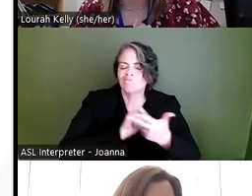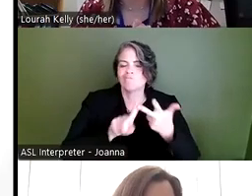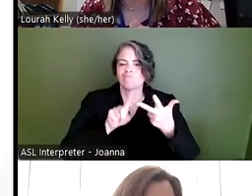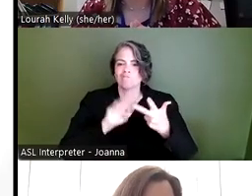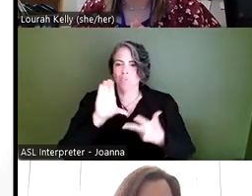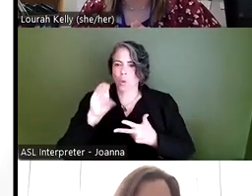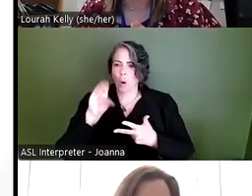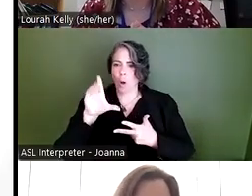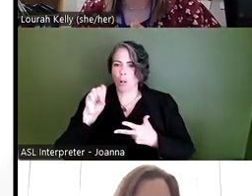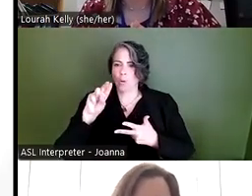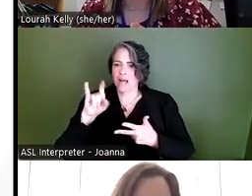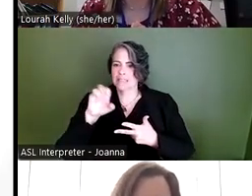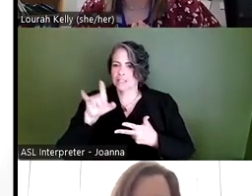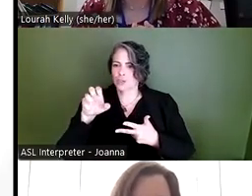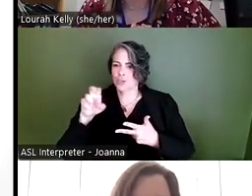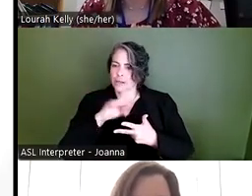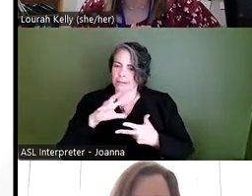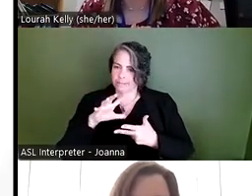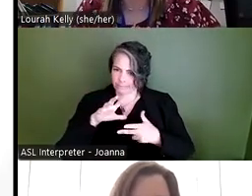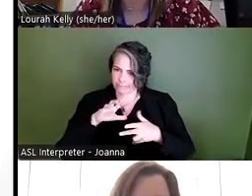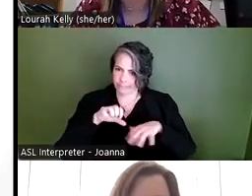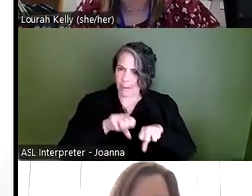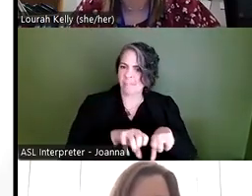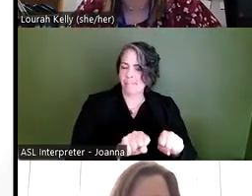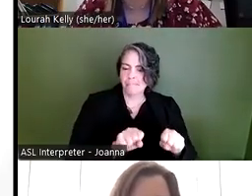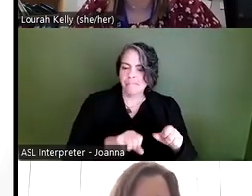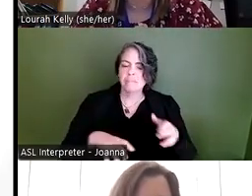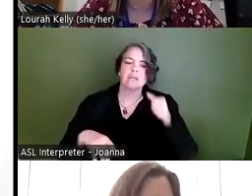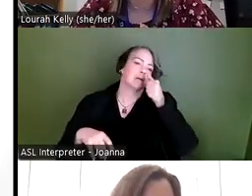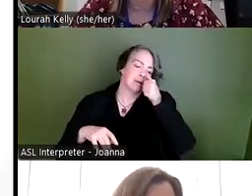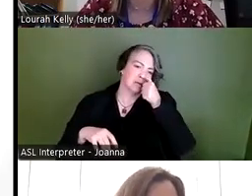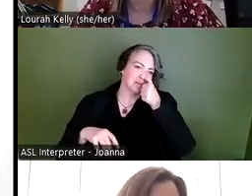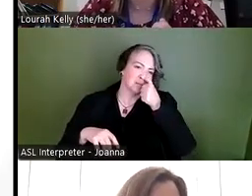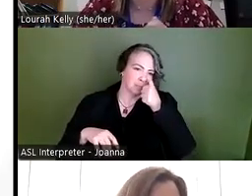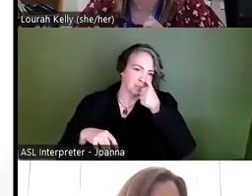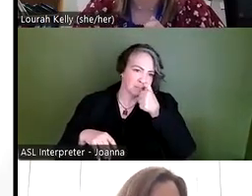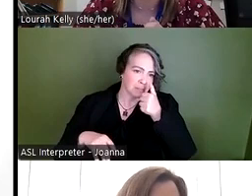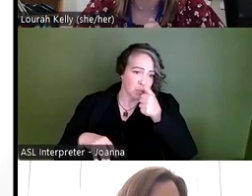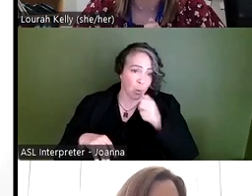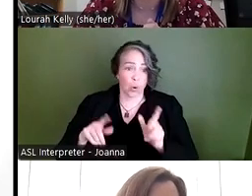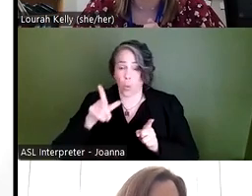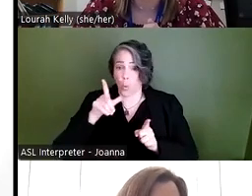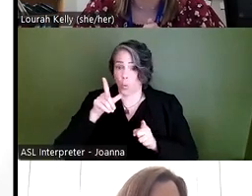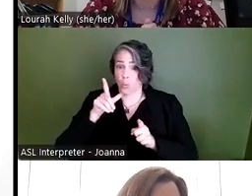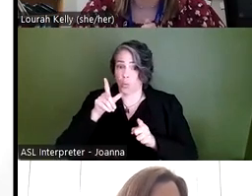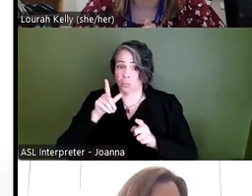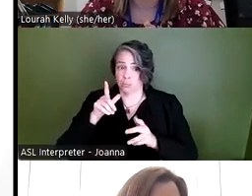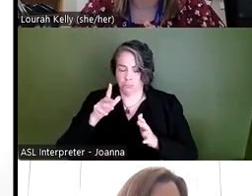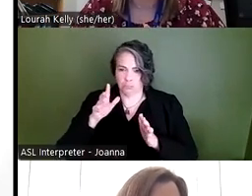some limitations of the data collected. So groups that this doesn't necessarily apply to.